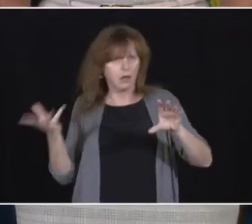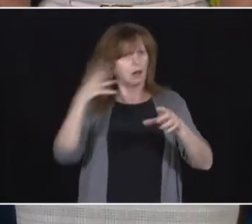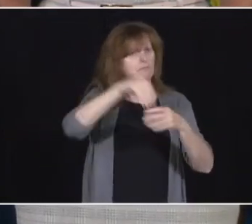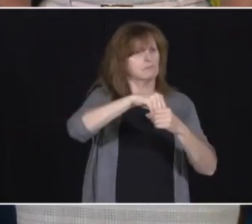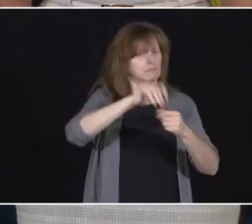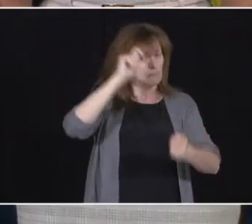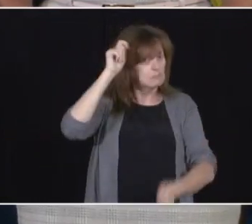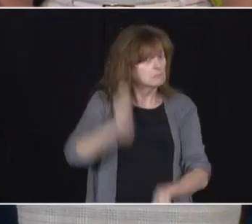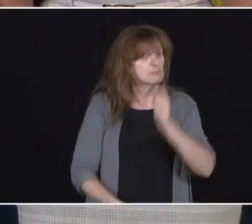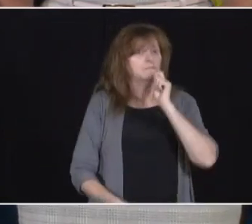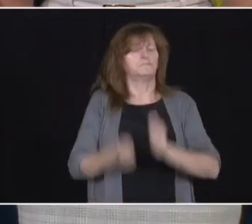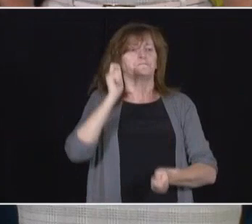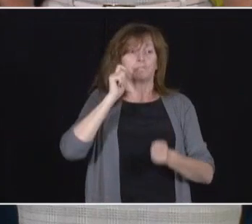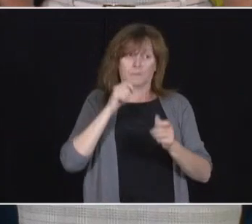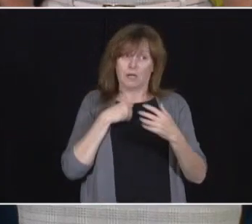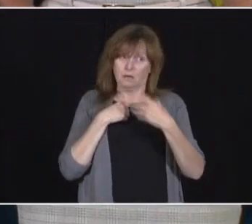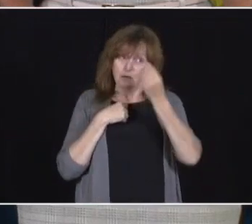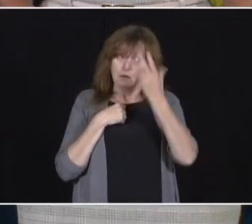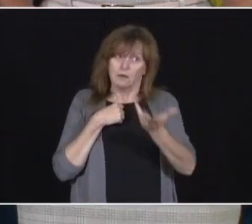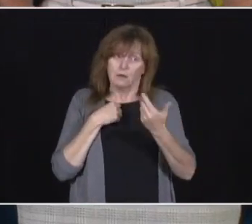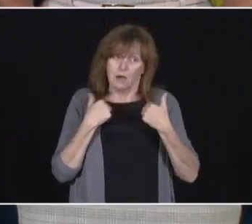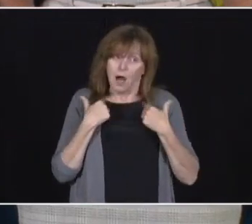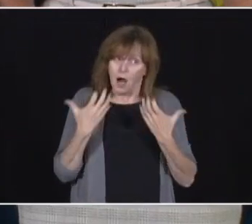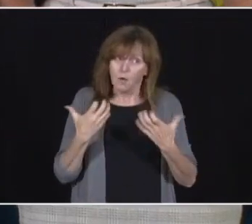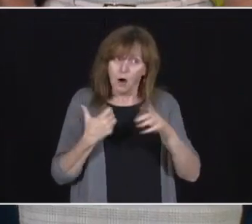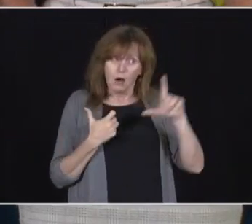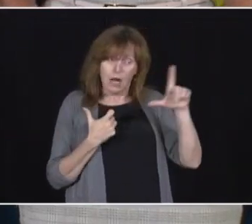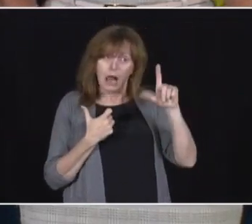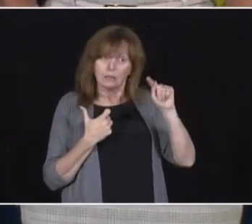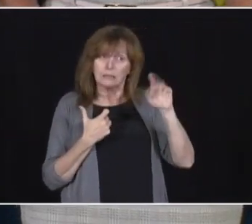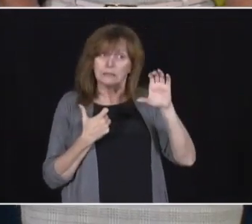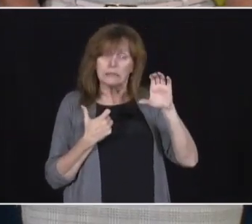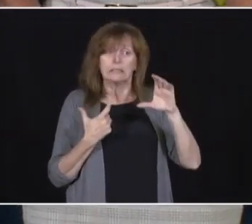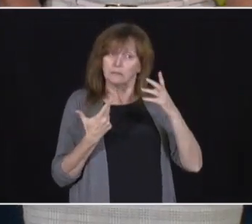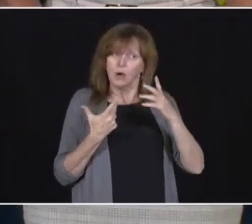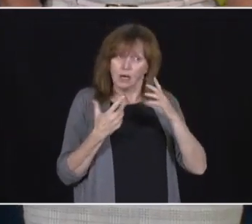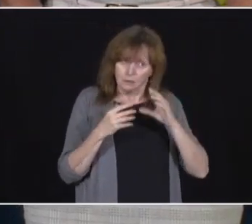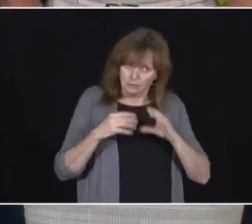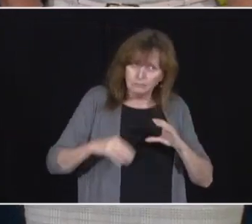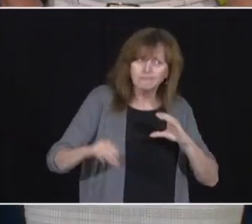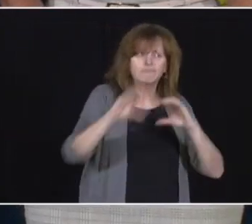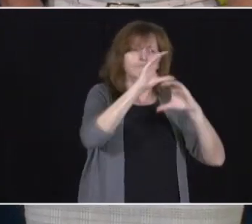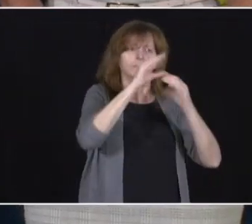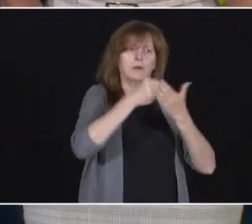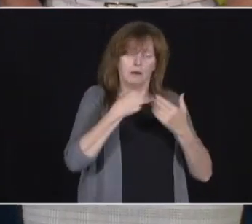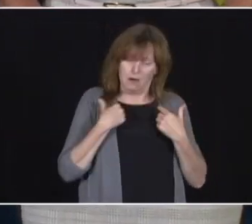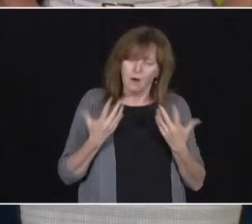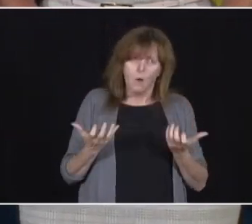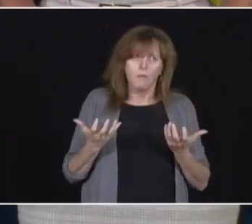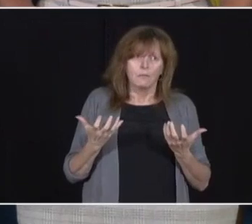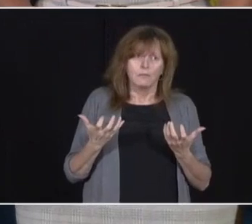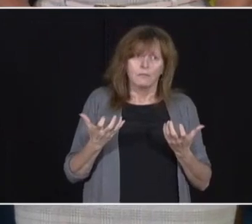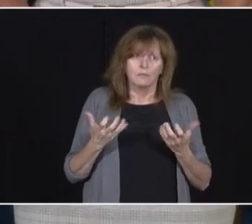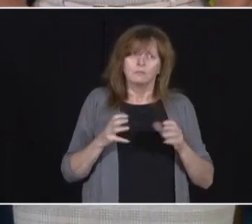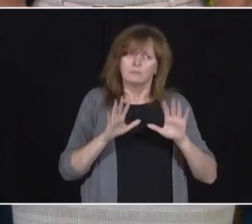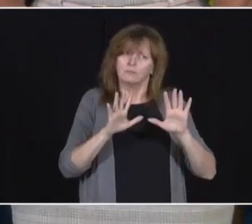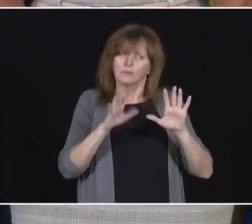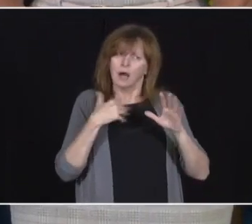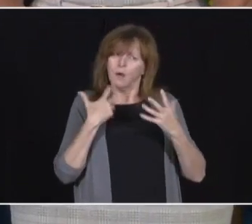Any changes will be part of a broader reform. But I tell you, as soon as we get that, I want to give long-term care more money.